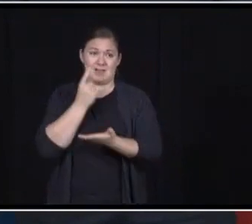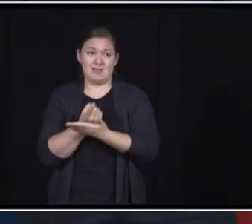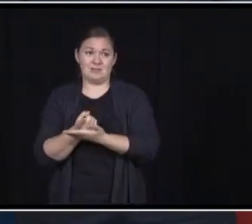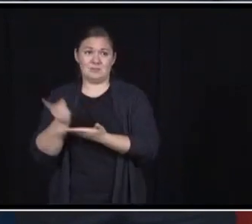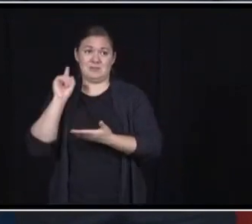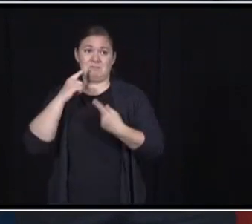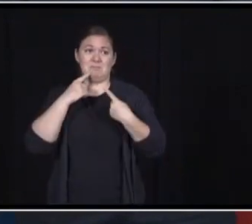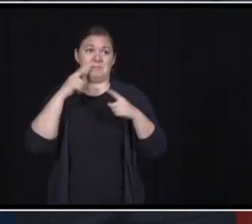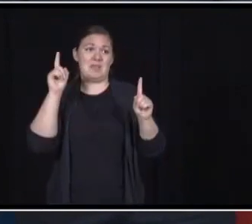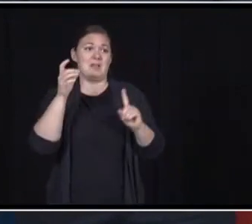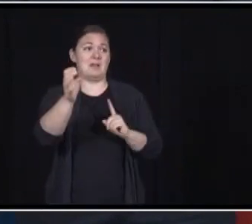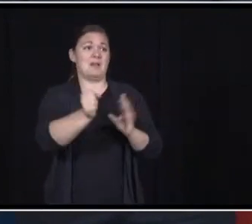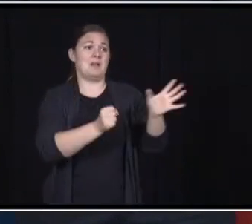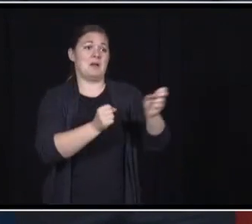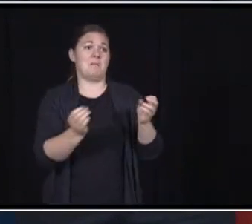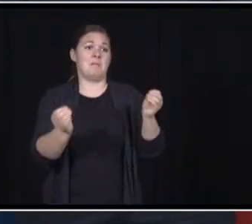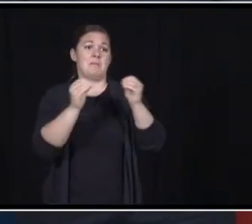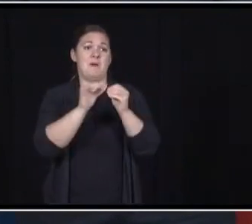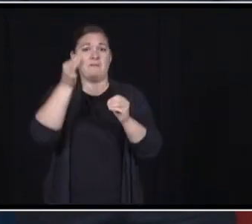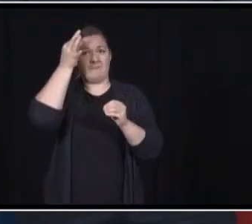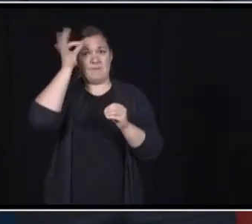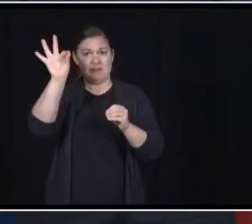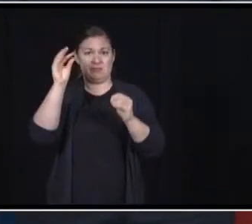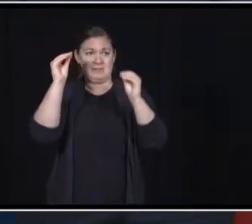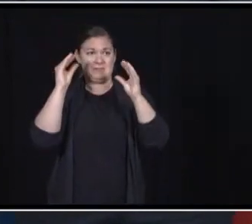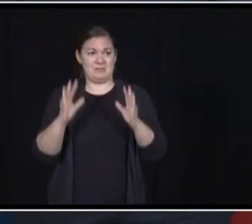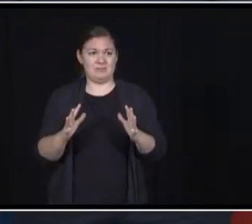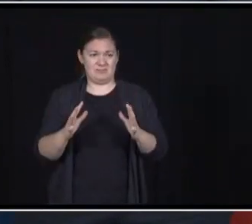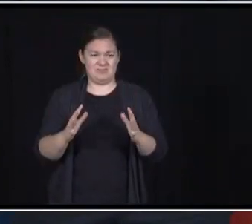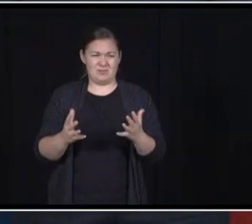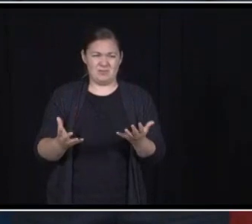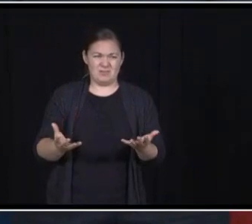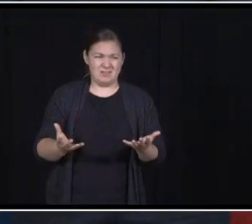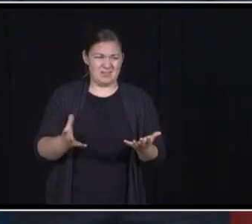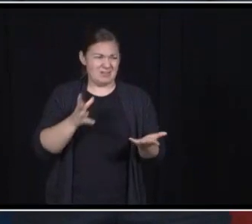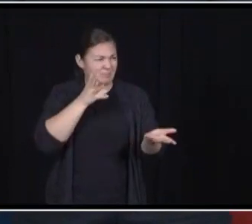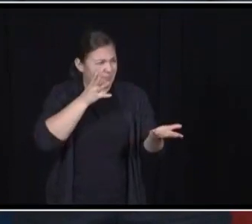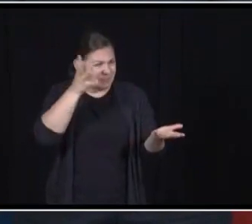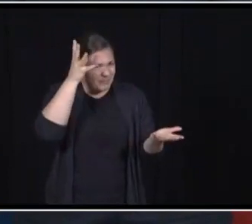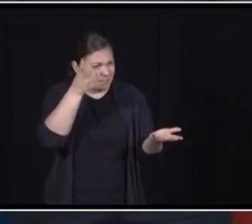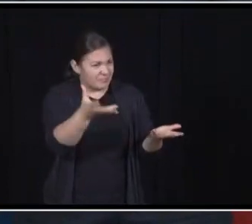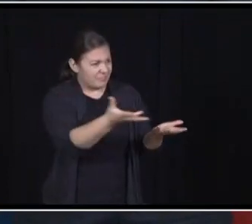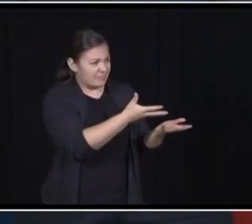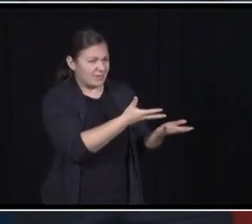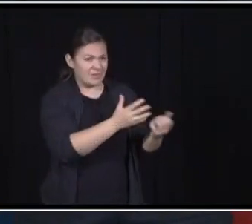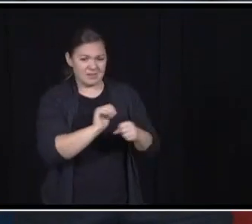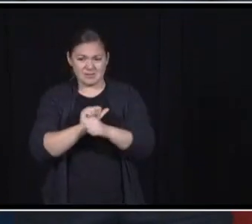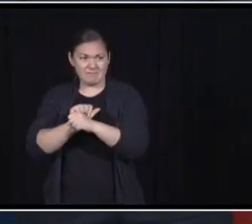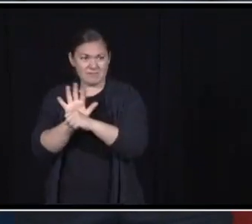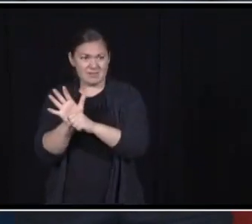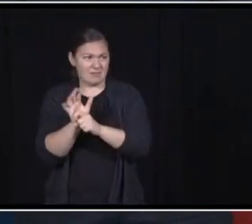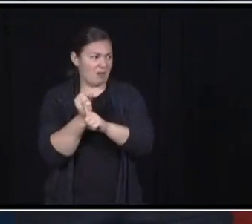French immersion that have been assigned English teachers stop in Ottawa, French schools have resorted to begging parents to fill in as a substitute teacher.